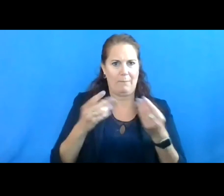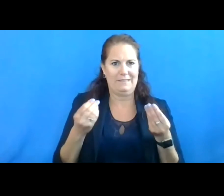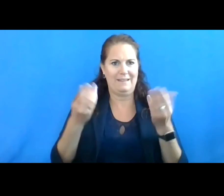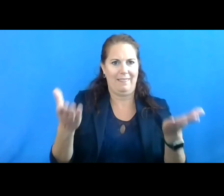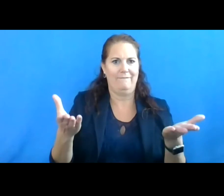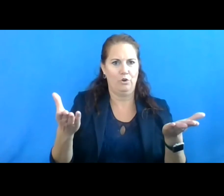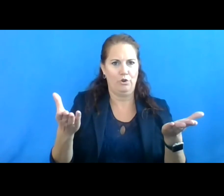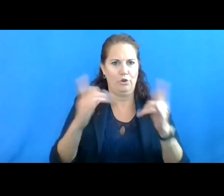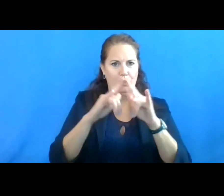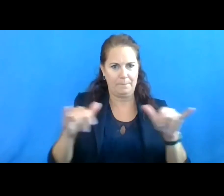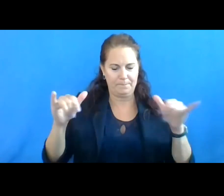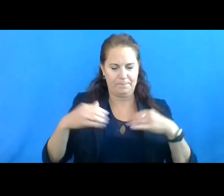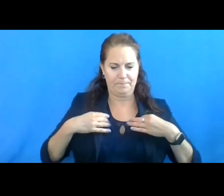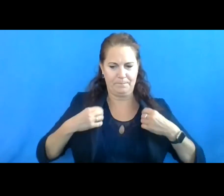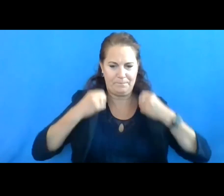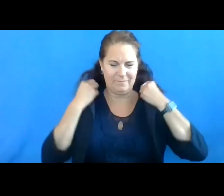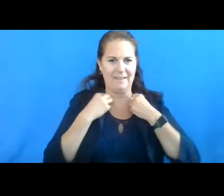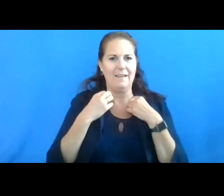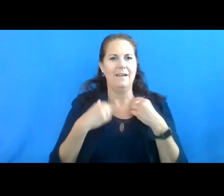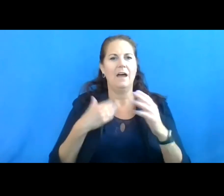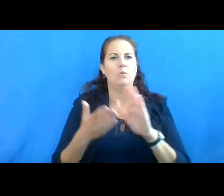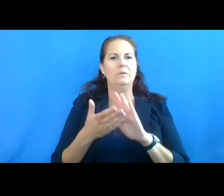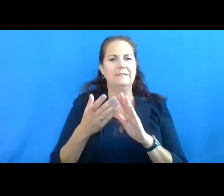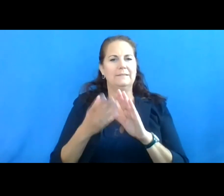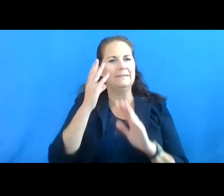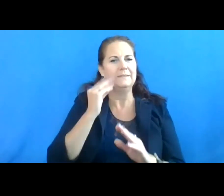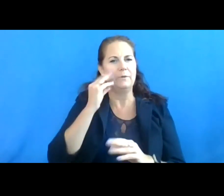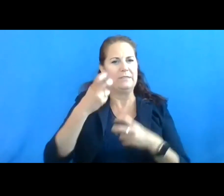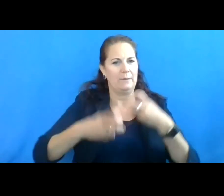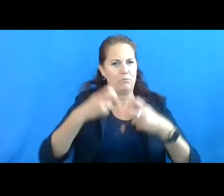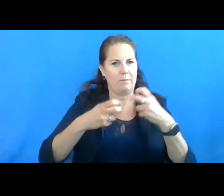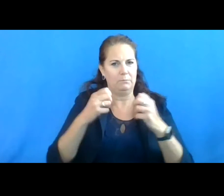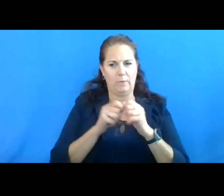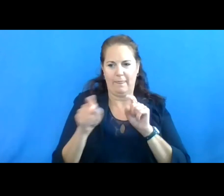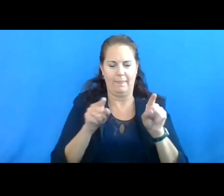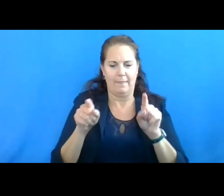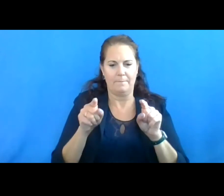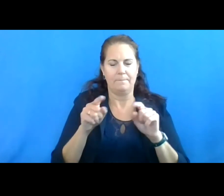and I was running into problems.